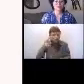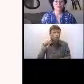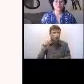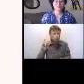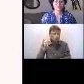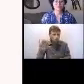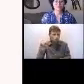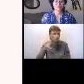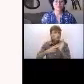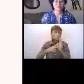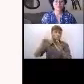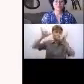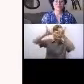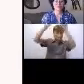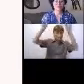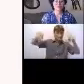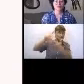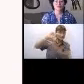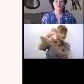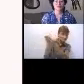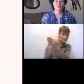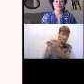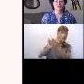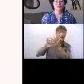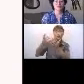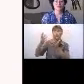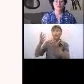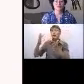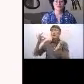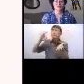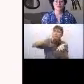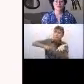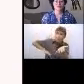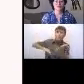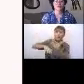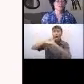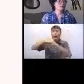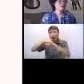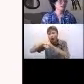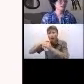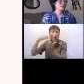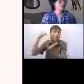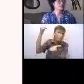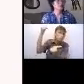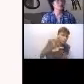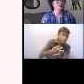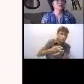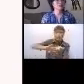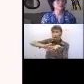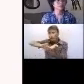And so, yeah, just sort of I think I've heard it referred to just people just casually.